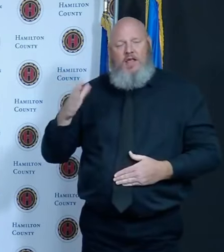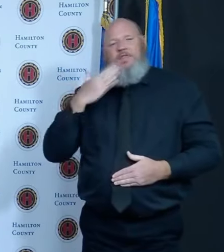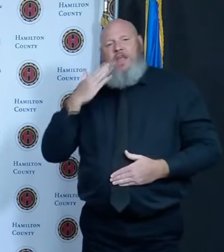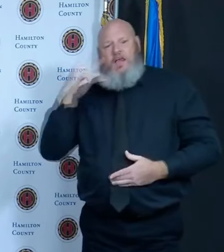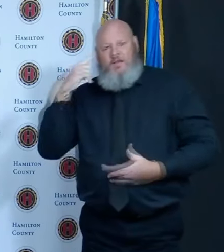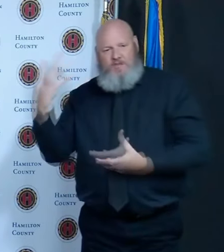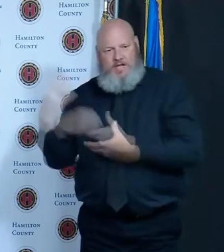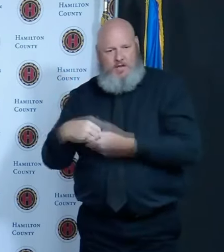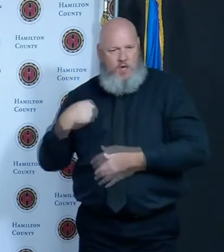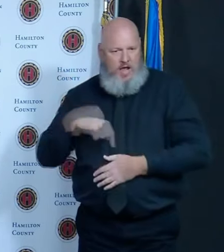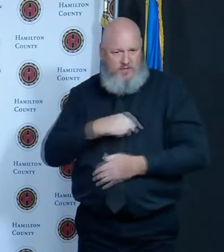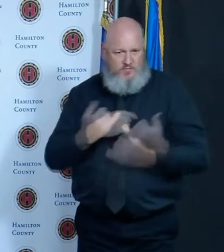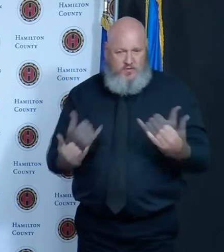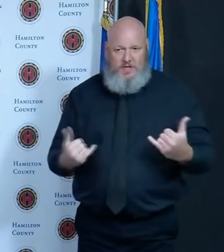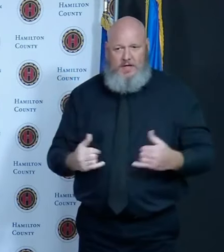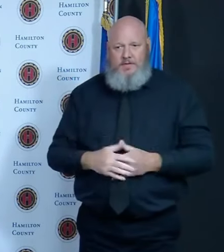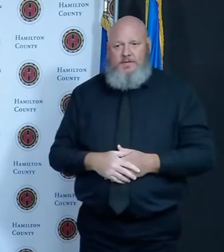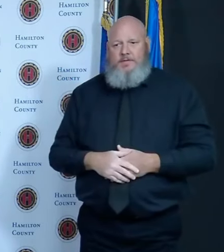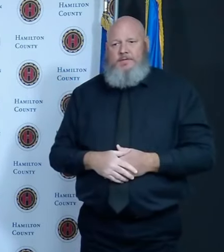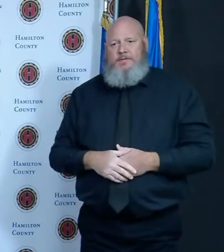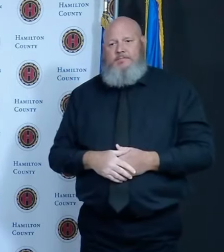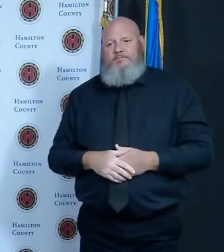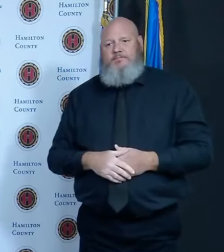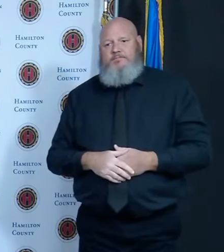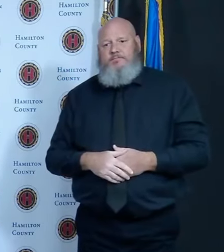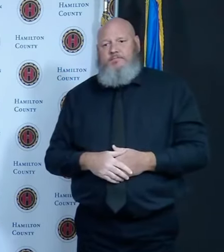American Chamber of Commerce greatly appreciates all the work that you're